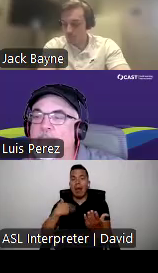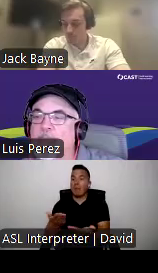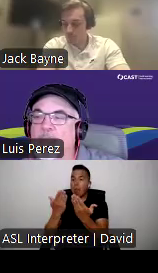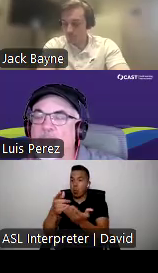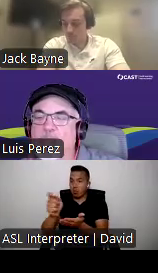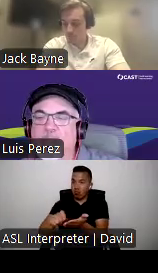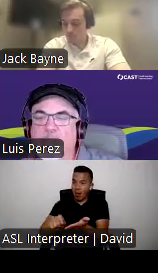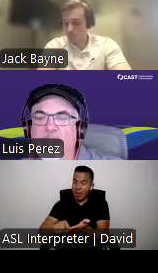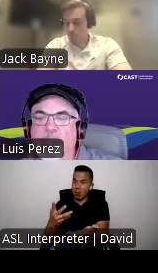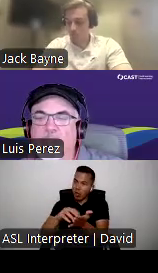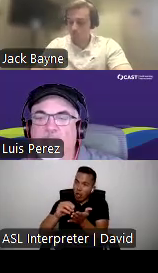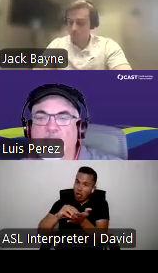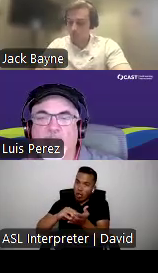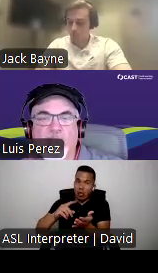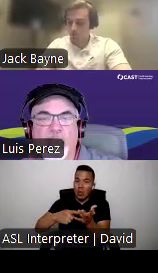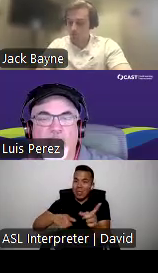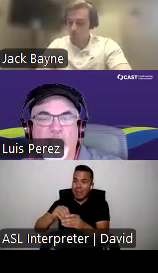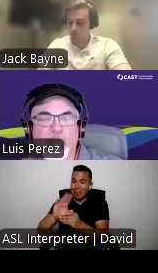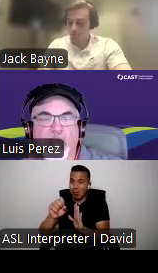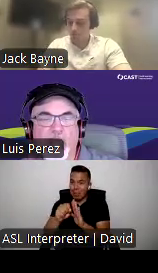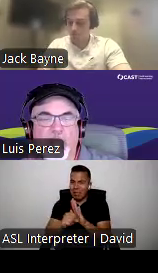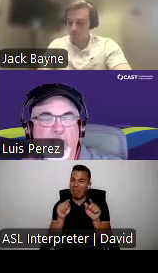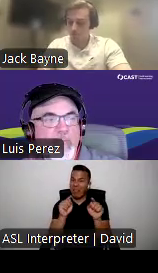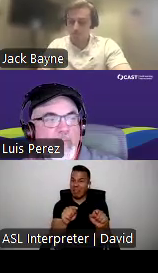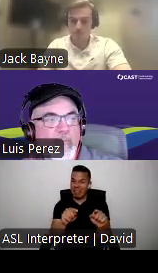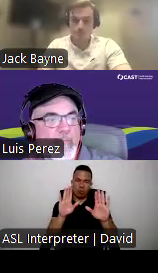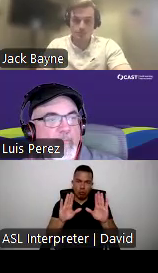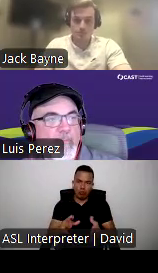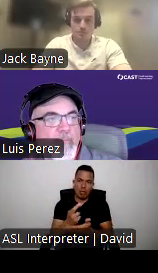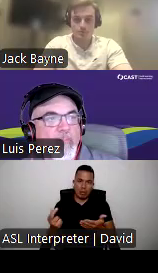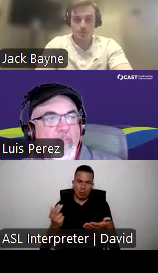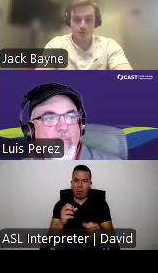about what's happening in your state, this is a great resource that you will want to bookmark. And